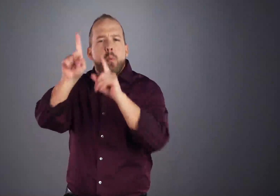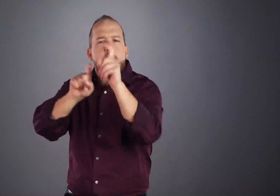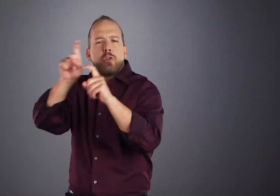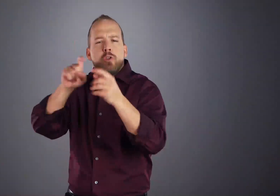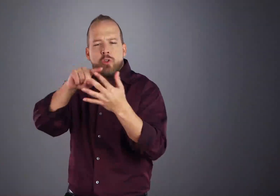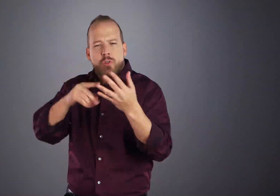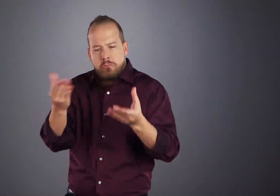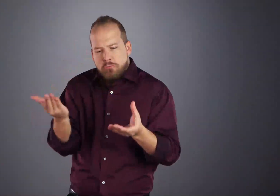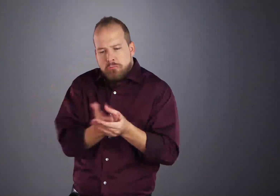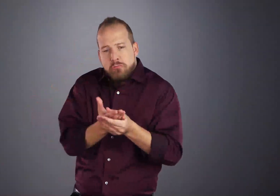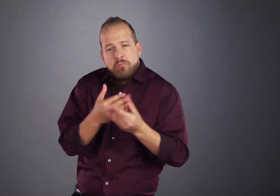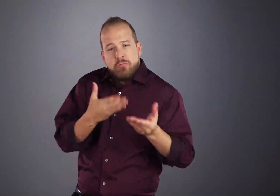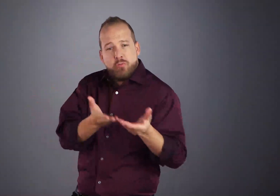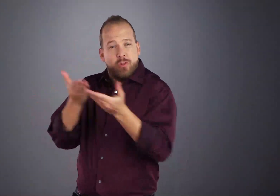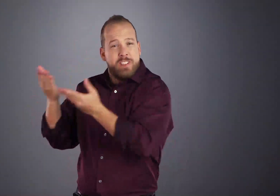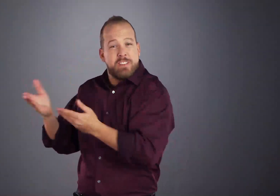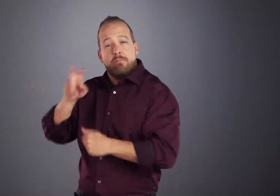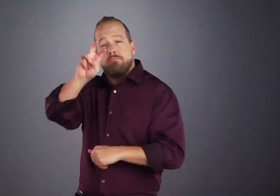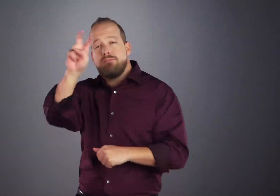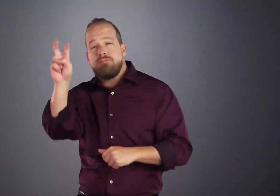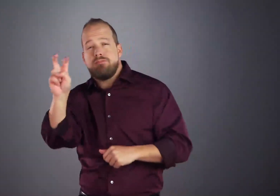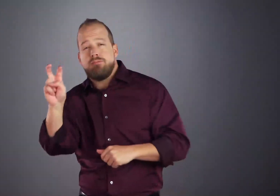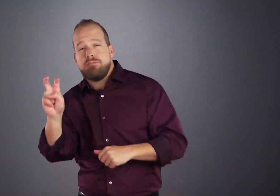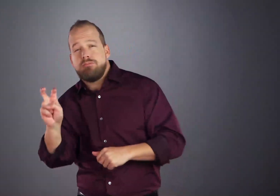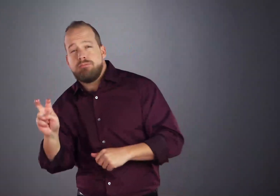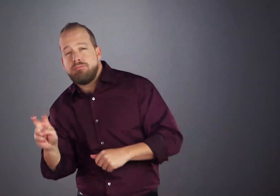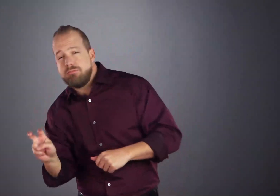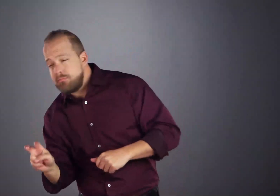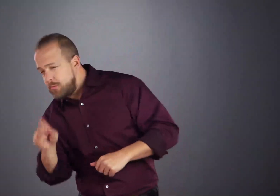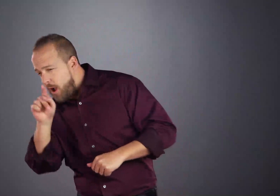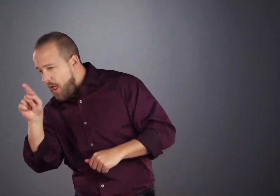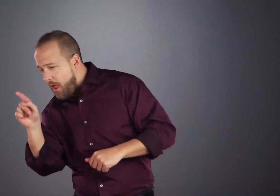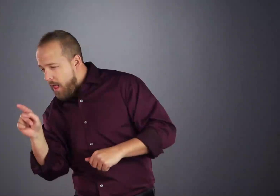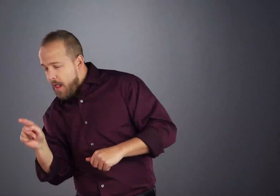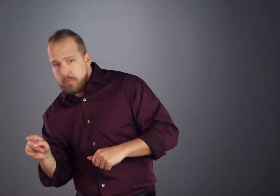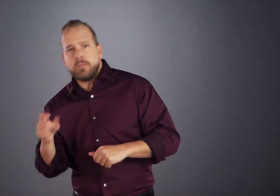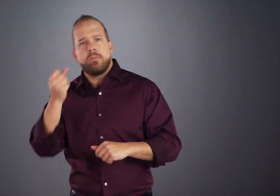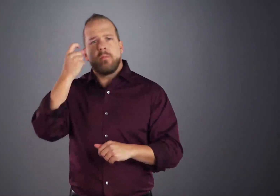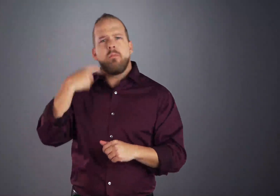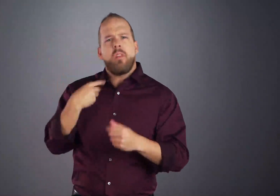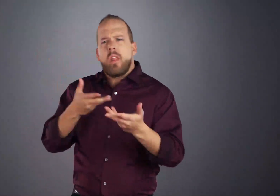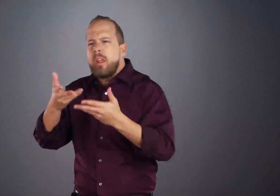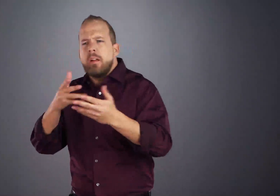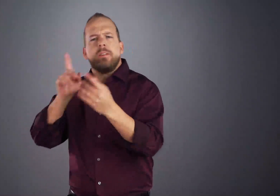and three huge volumes of a financial reference service.